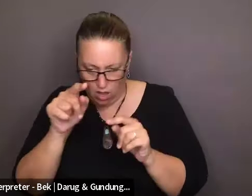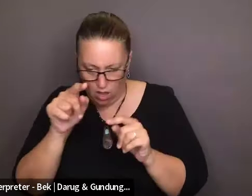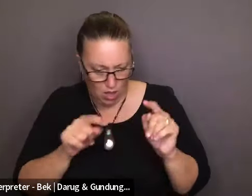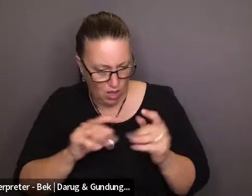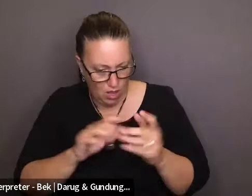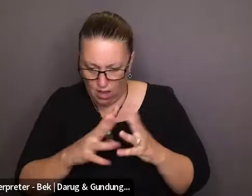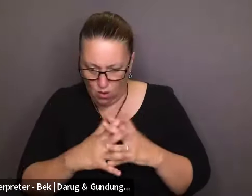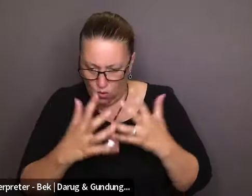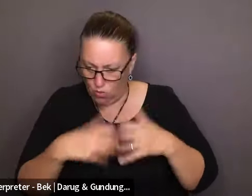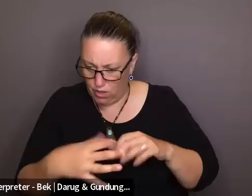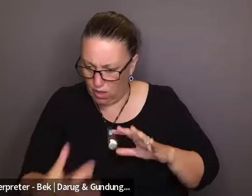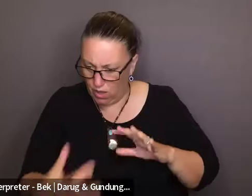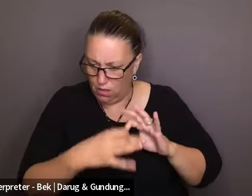project just by reading the budget, will they see who the